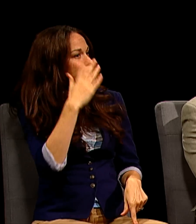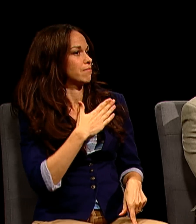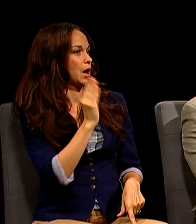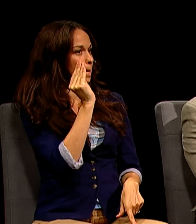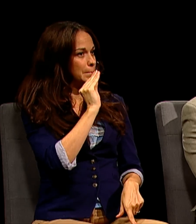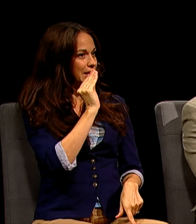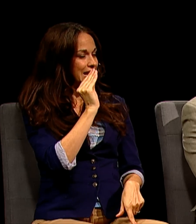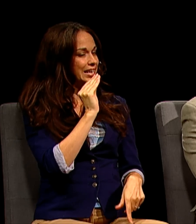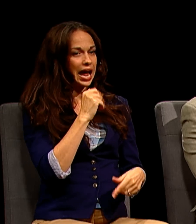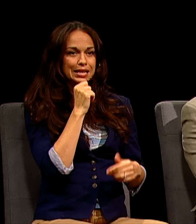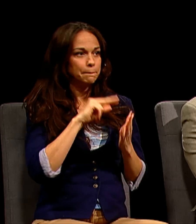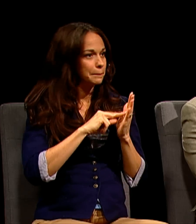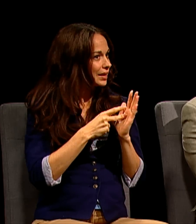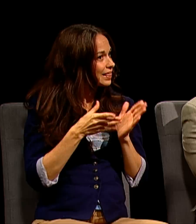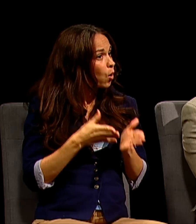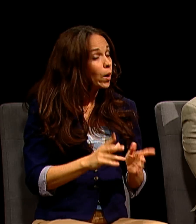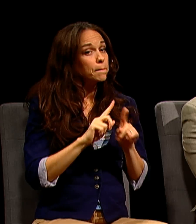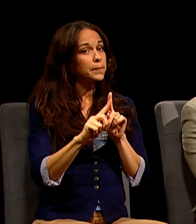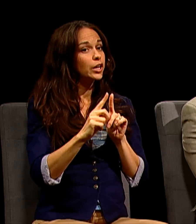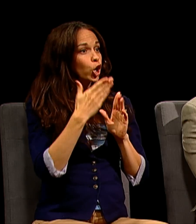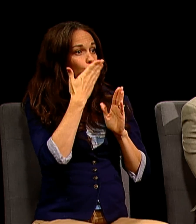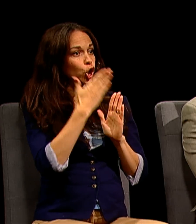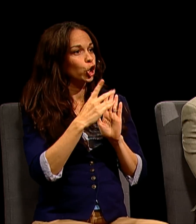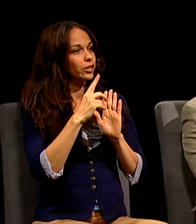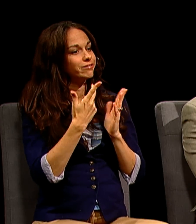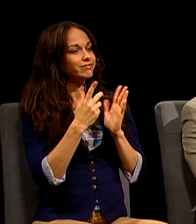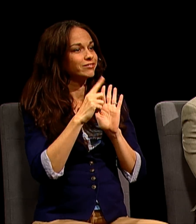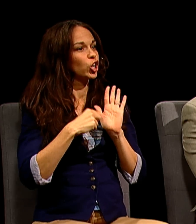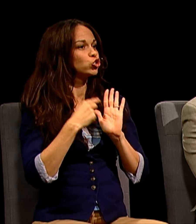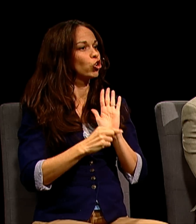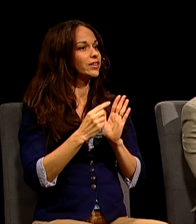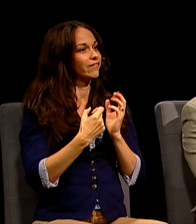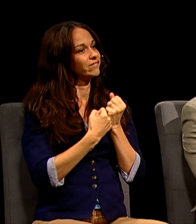me and it helps to see things through other peoples' eyes.